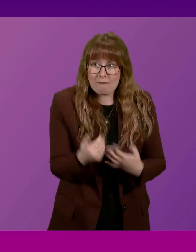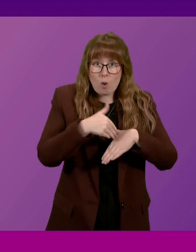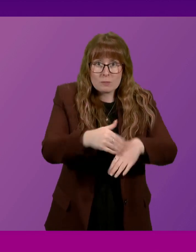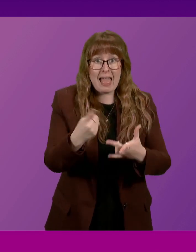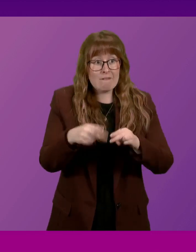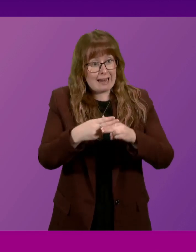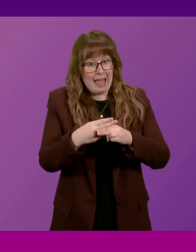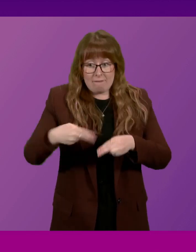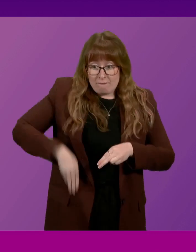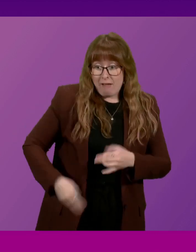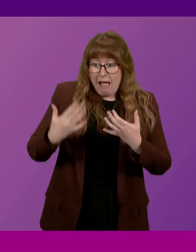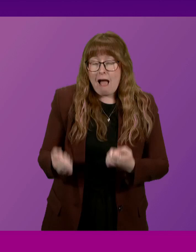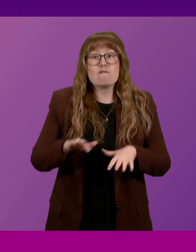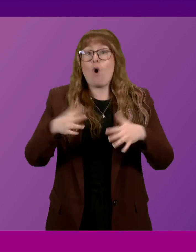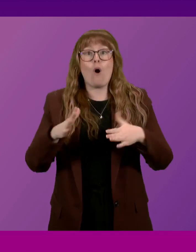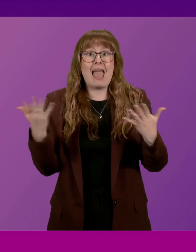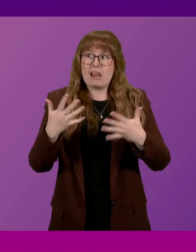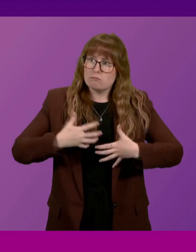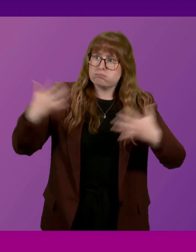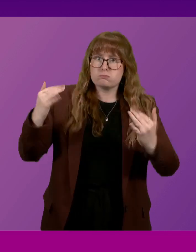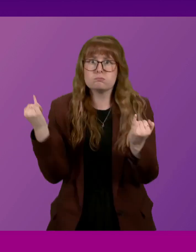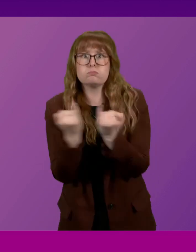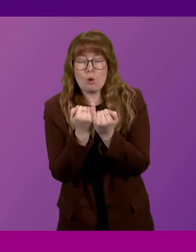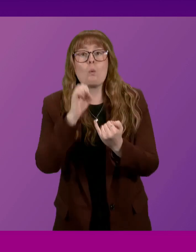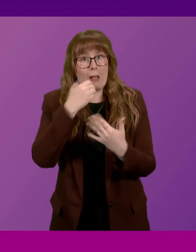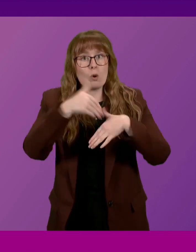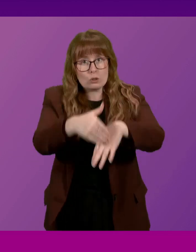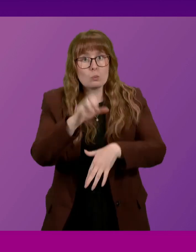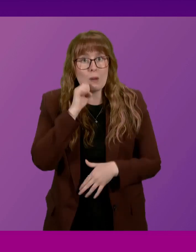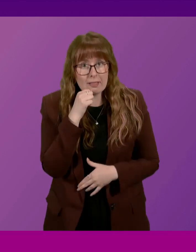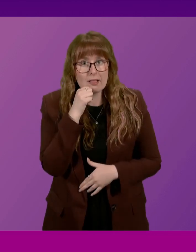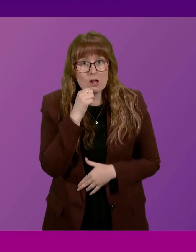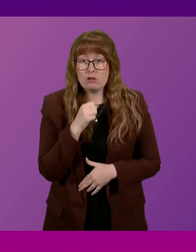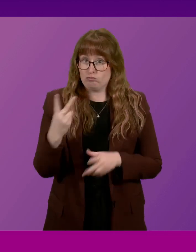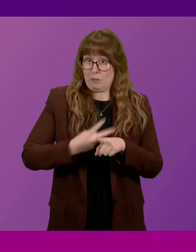knife or for carrying out an incident. I repeat: the Scottish Sentencing Council